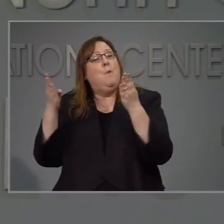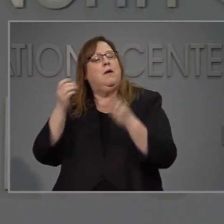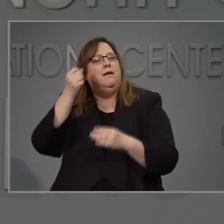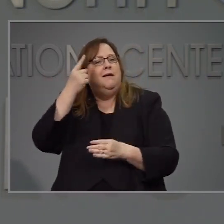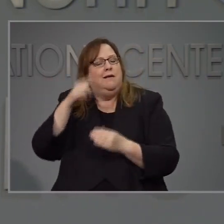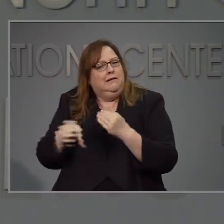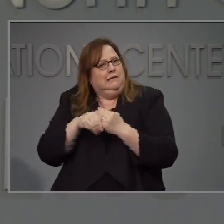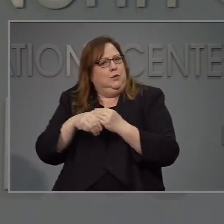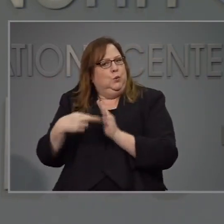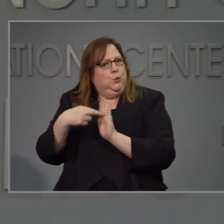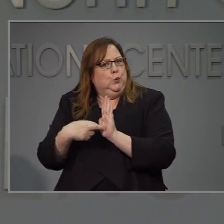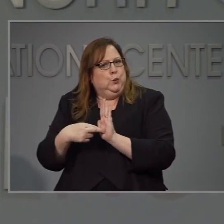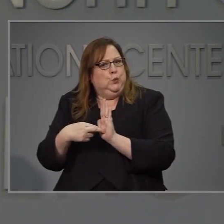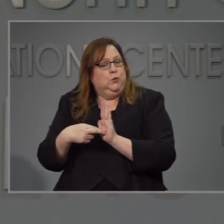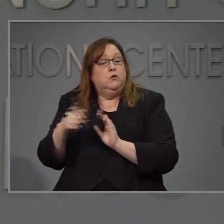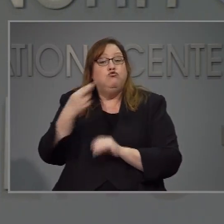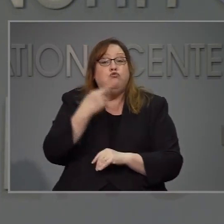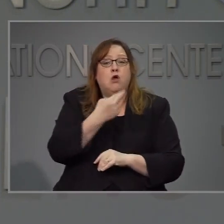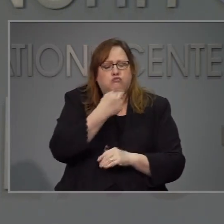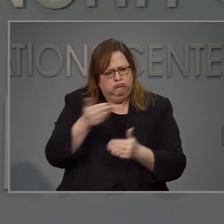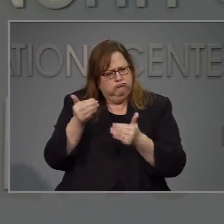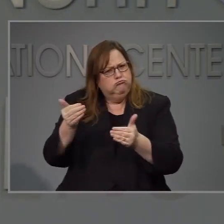NOW CERTAIN BUSINESSES WILL BE ABLE TO OPEN AT LIMITED